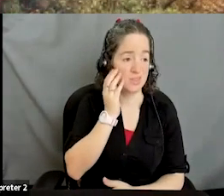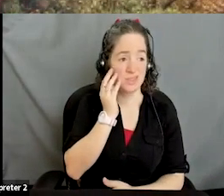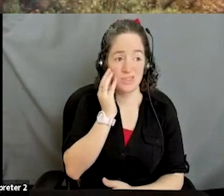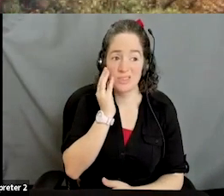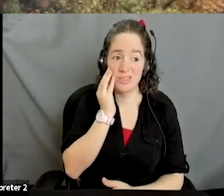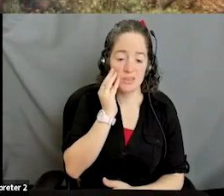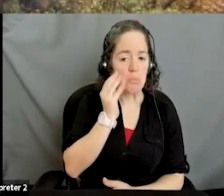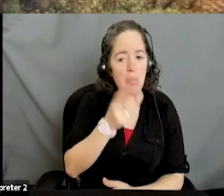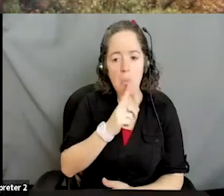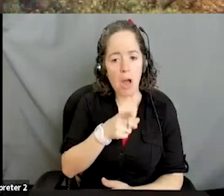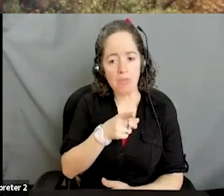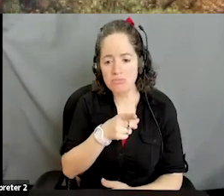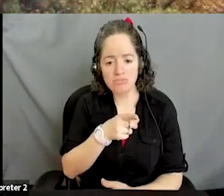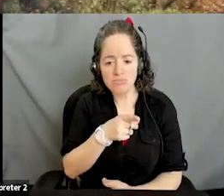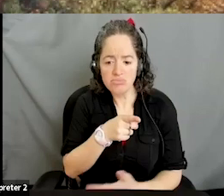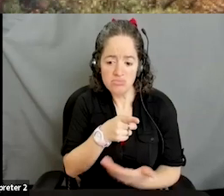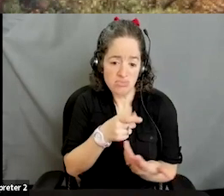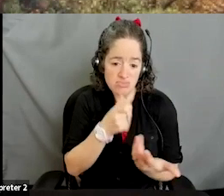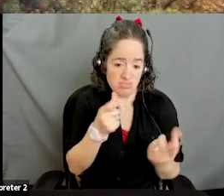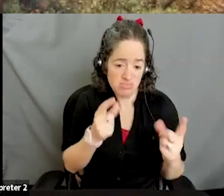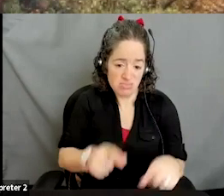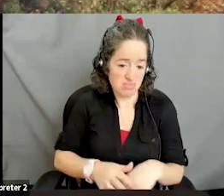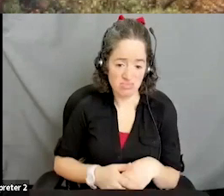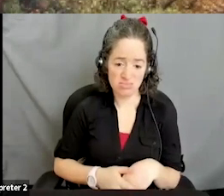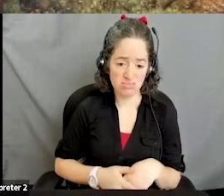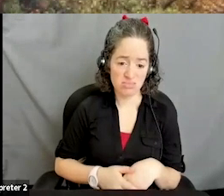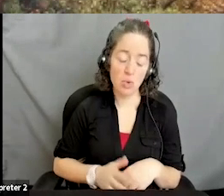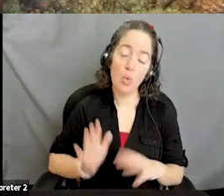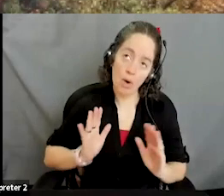That's not true or hasn't been in our case,